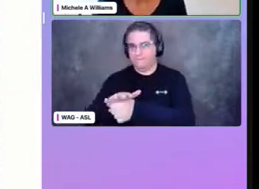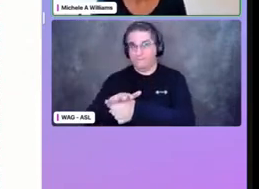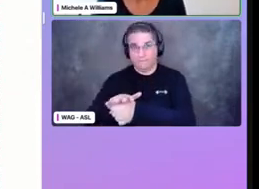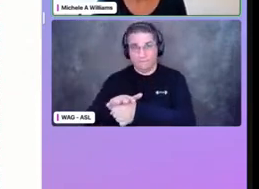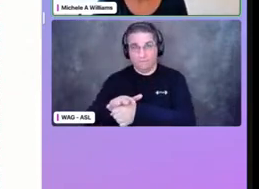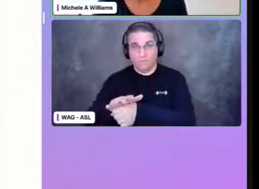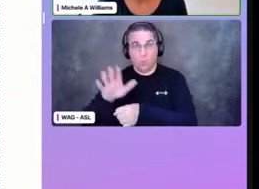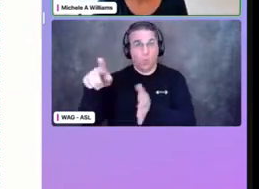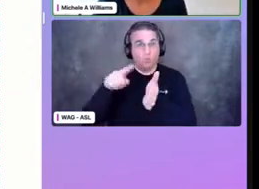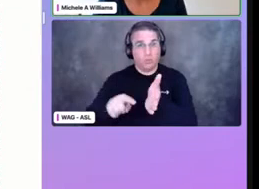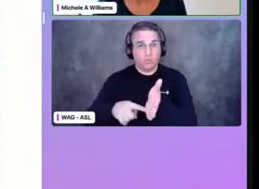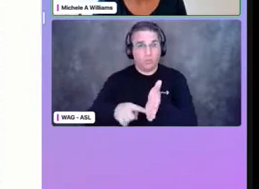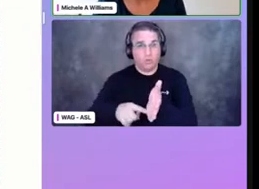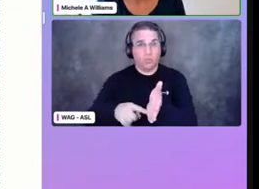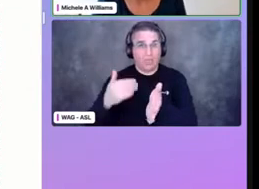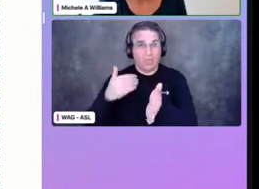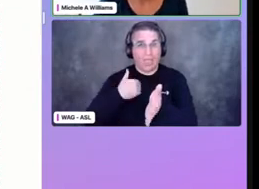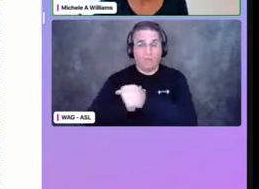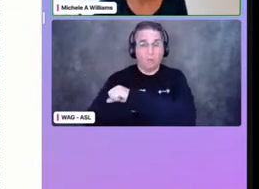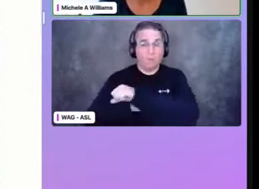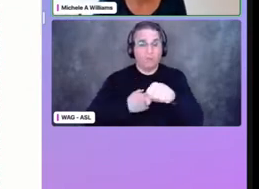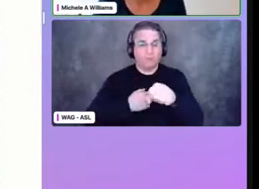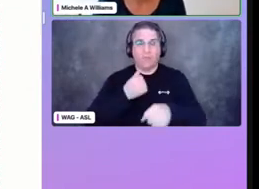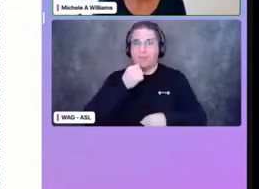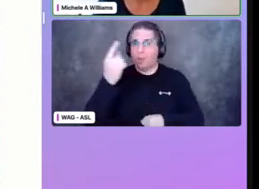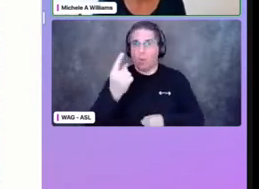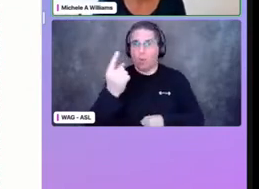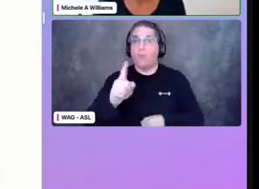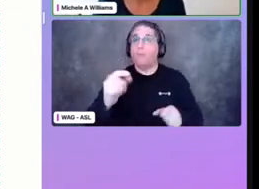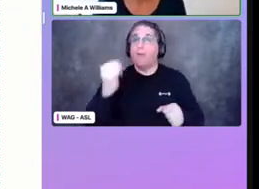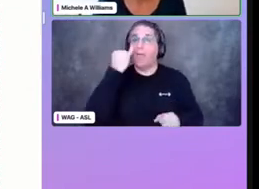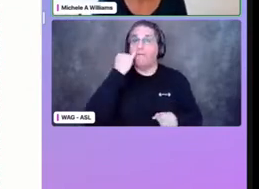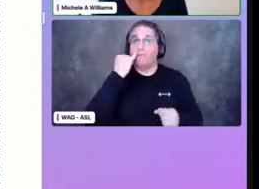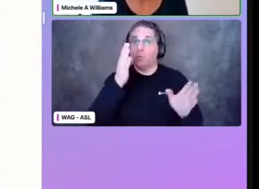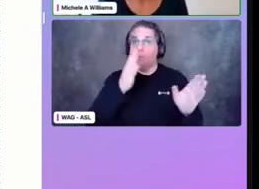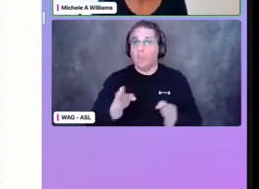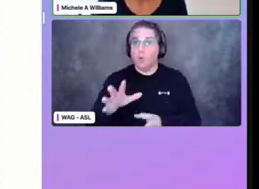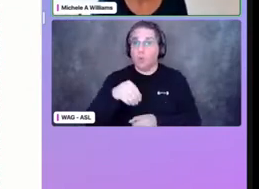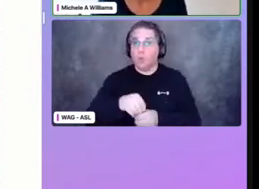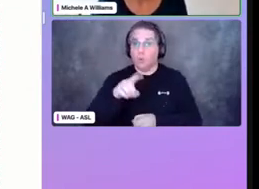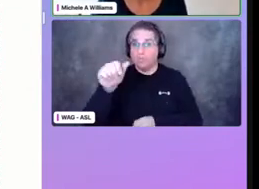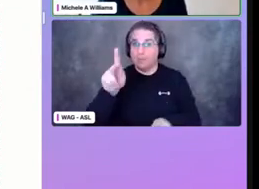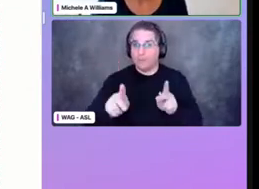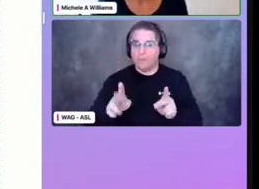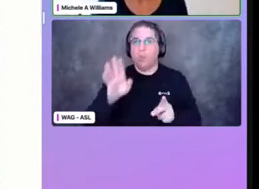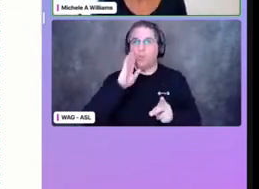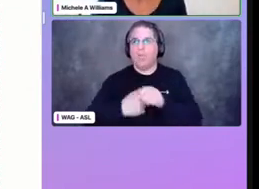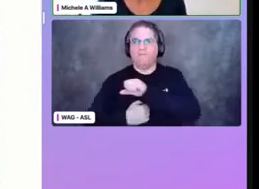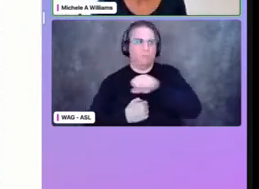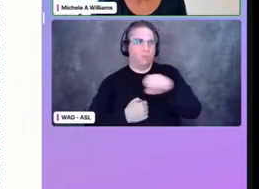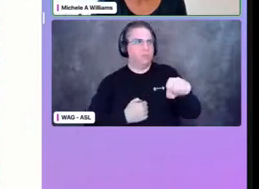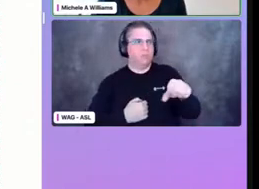design guidelines are not enough. Oftentimes you don't get a pushback about research, but sometimes you